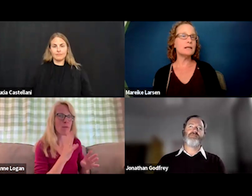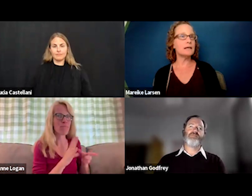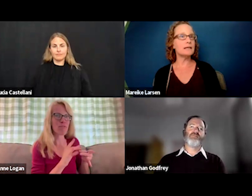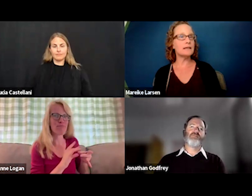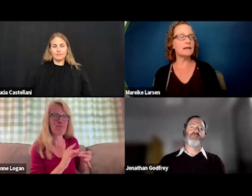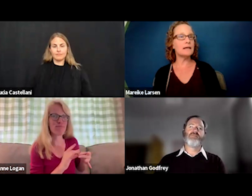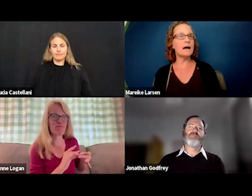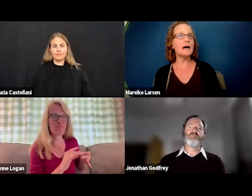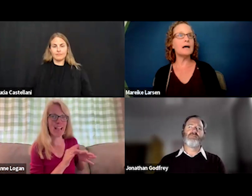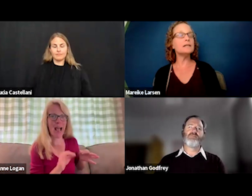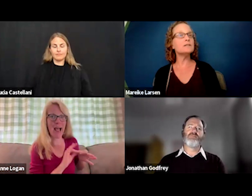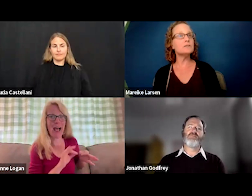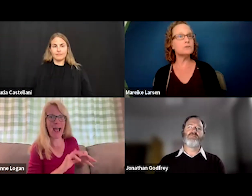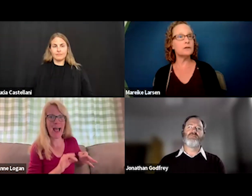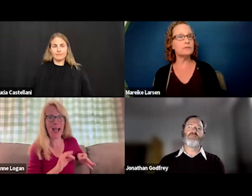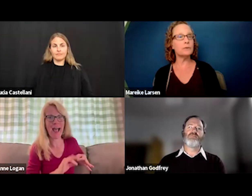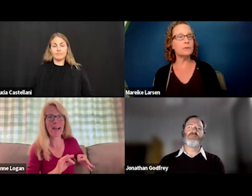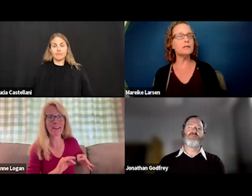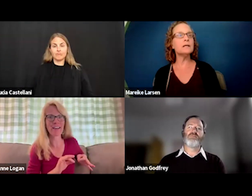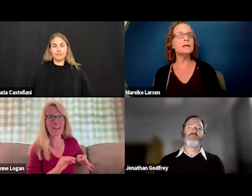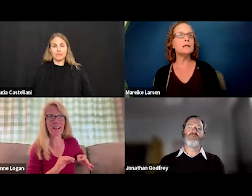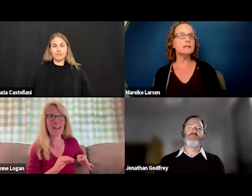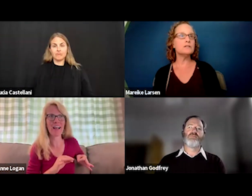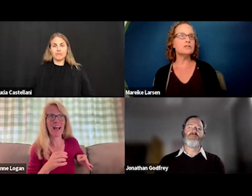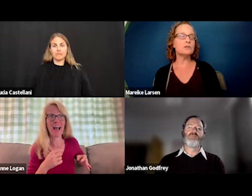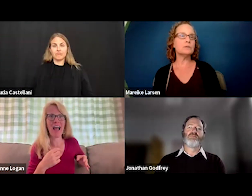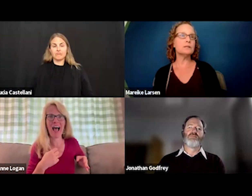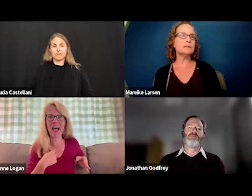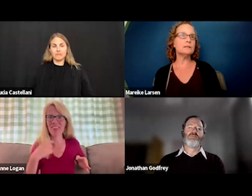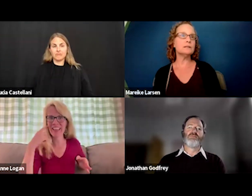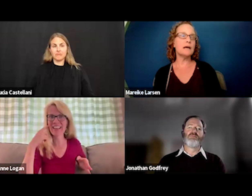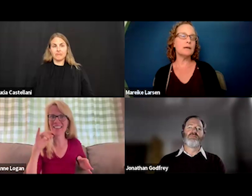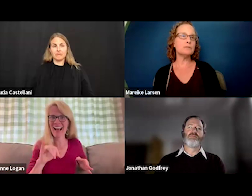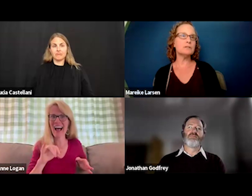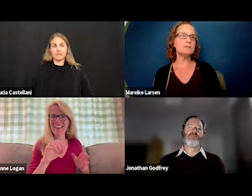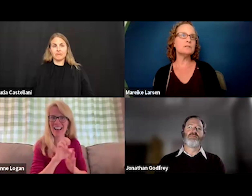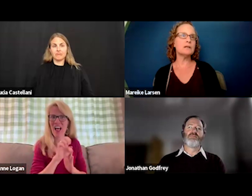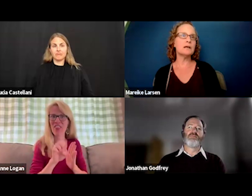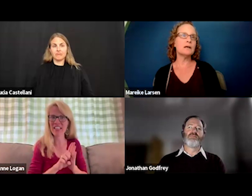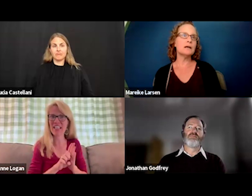And I ask AI to do that for me, and to generate the captions.